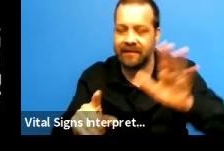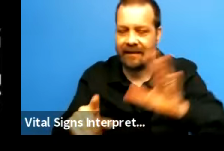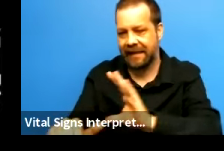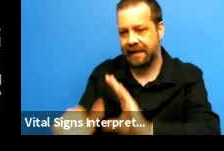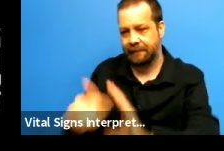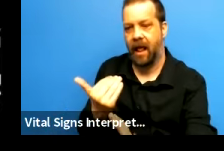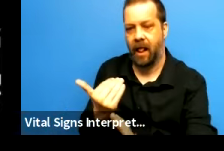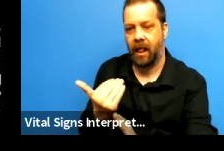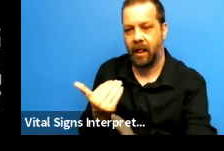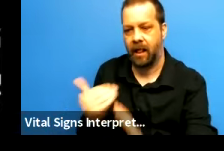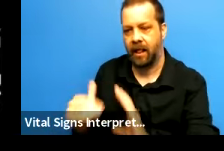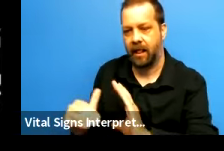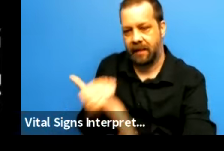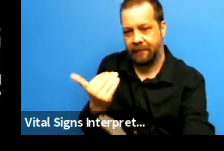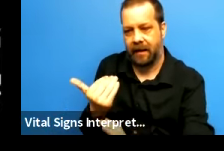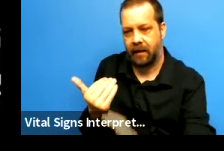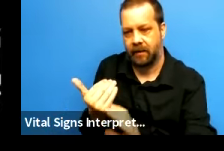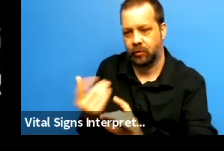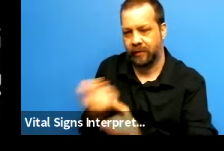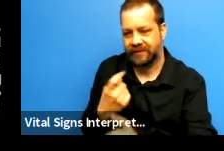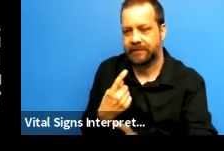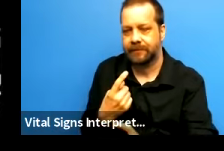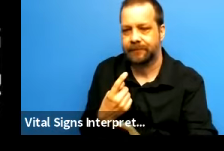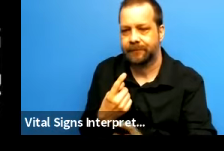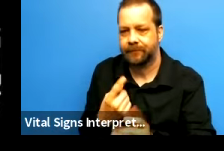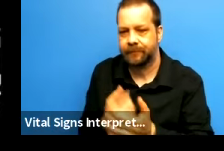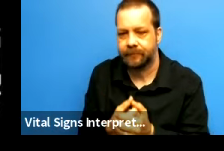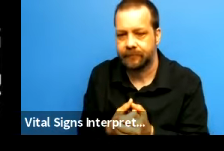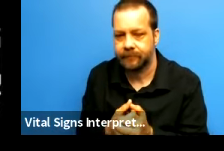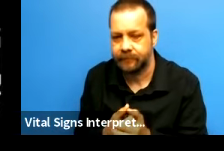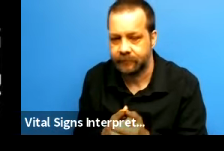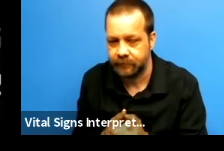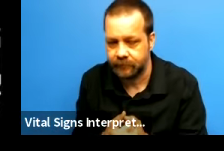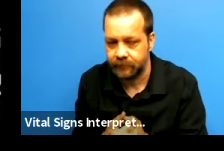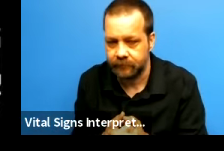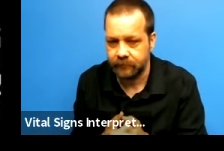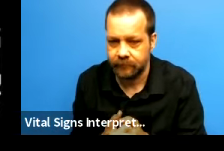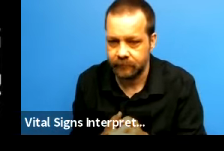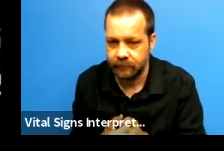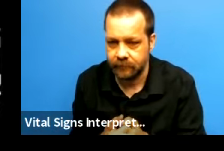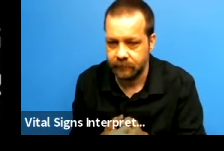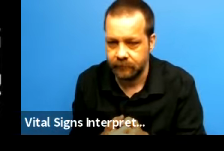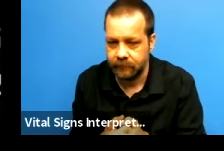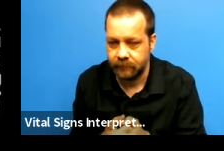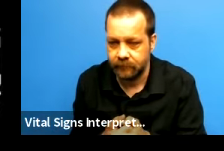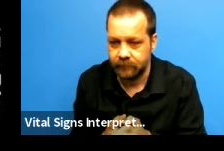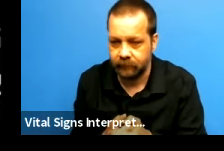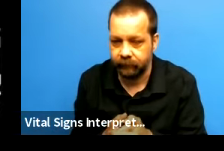address— training@gatfl.edu. Know that you can get in touch with us